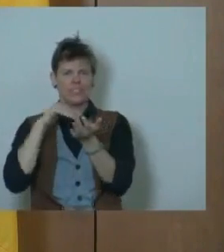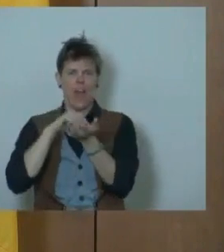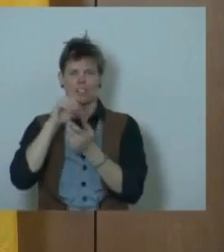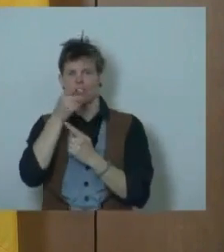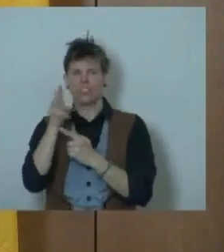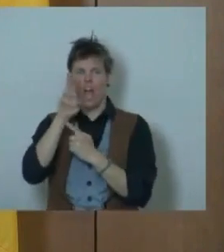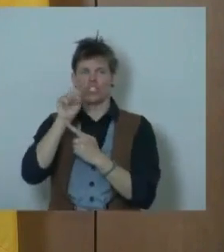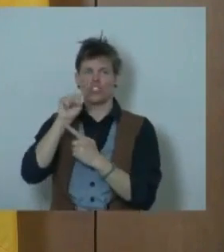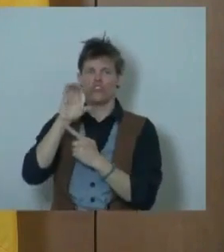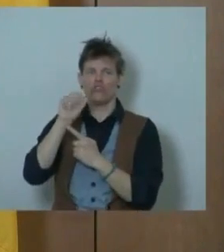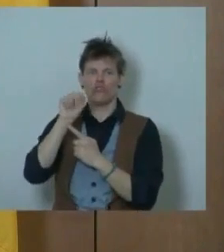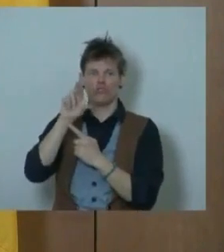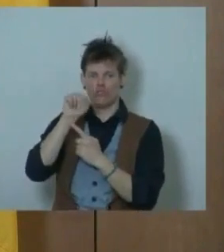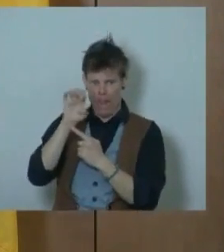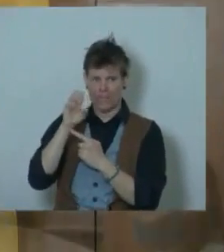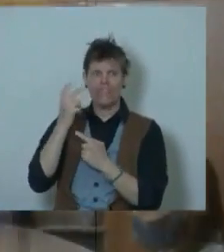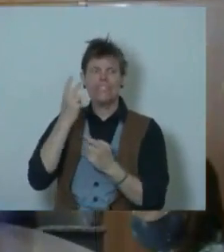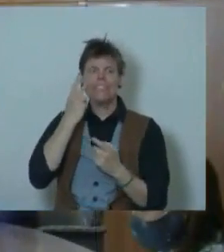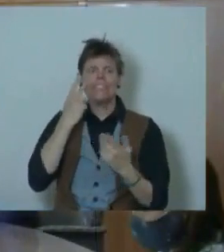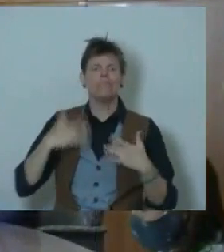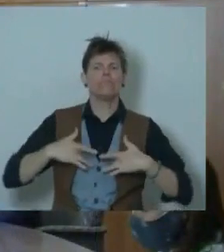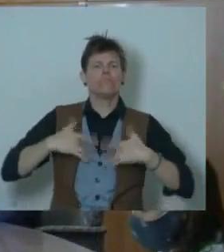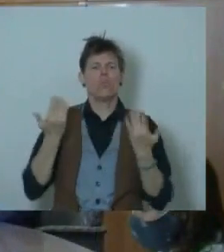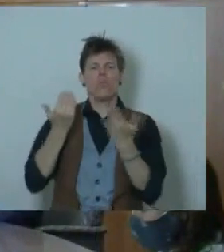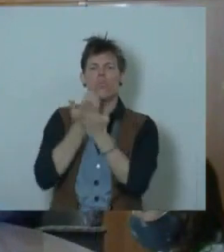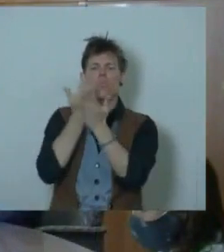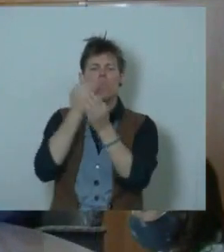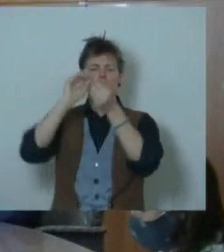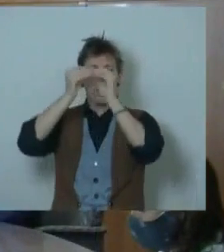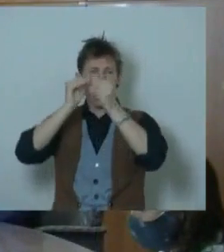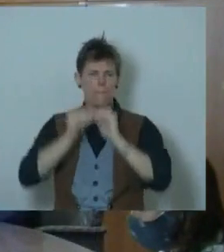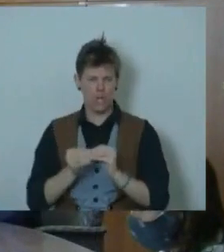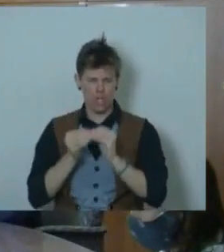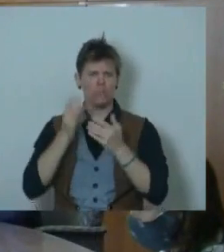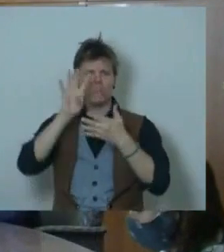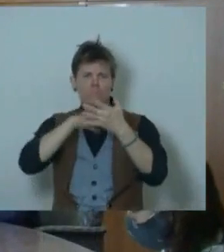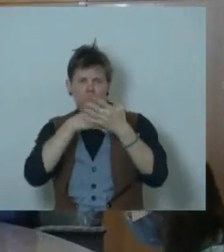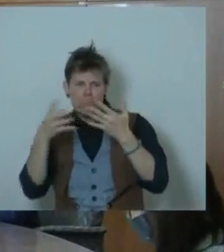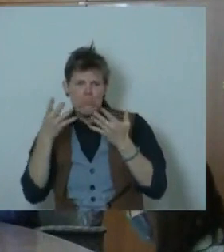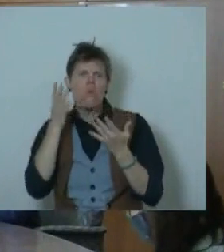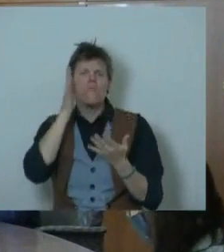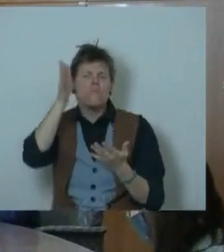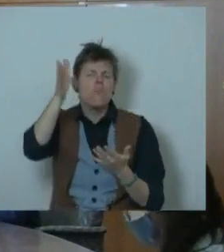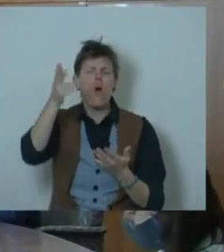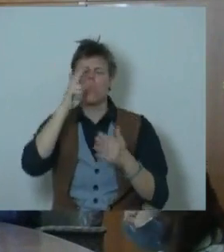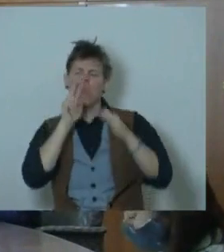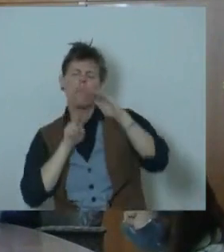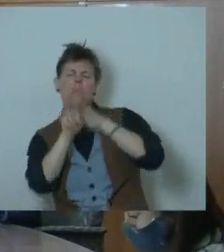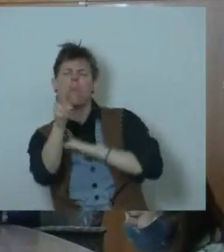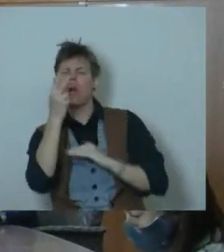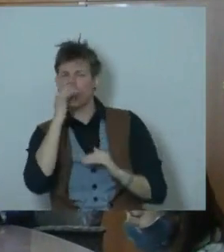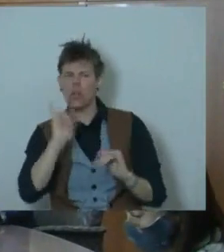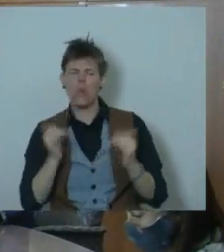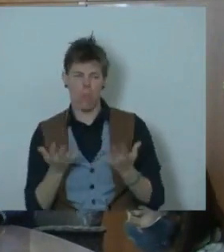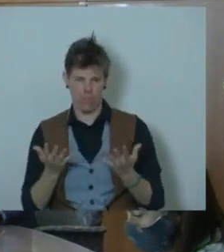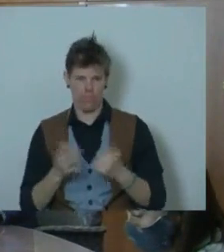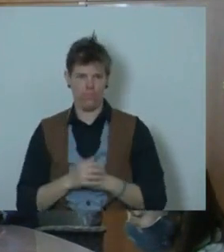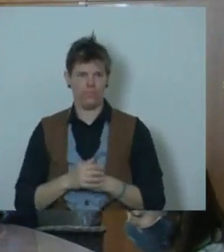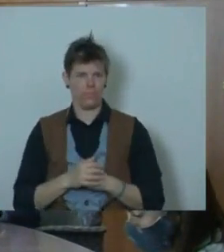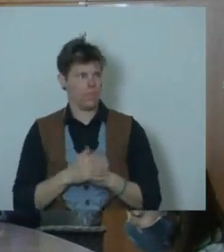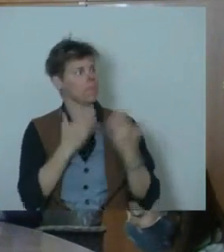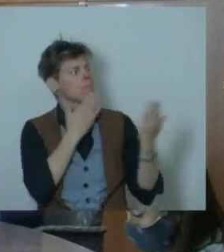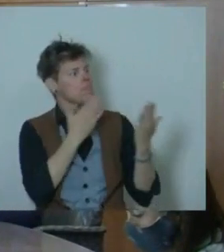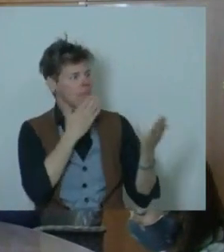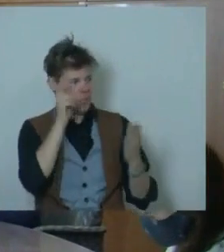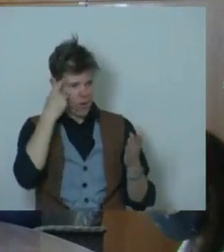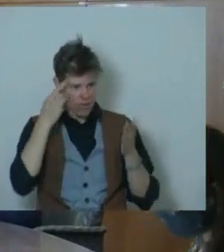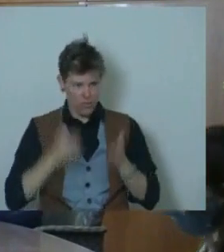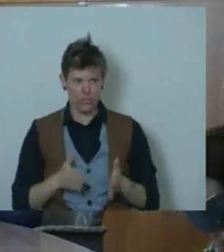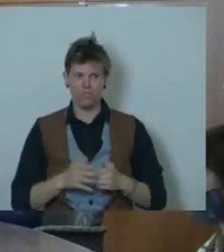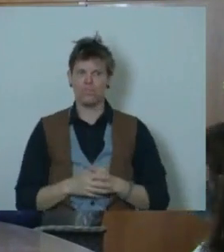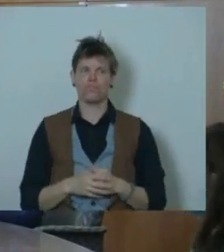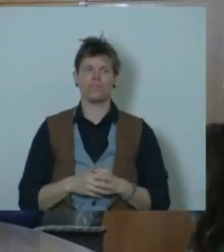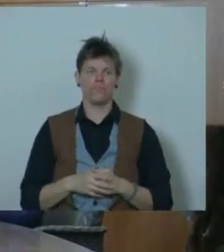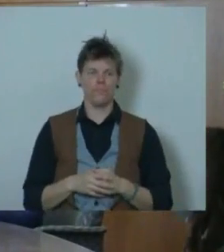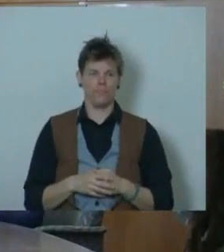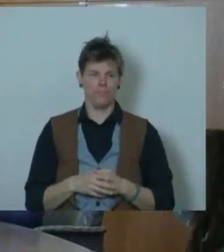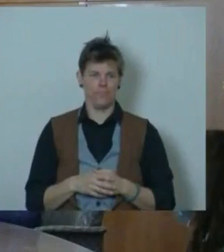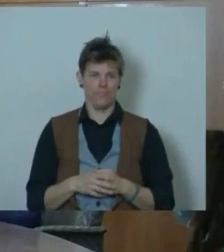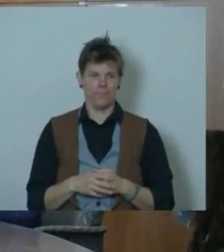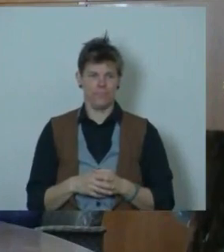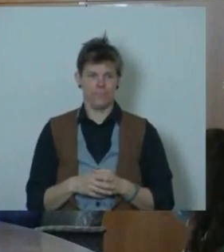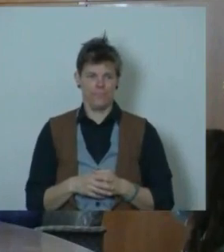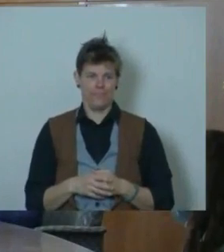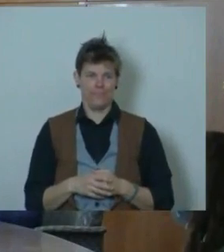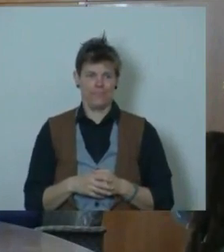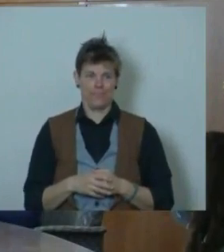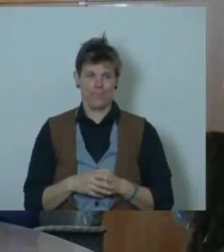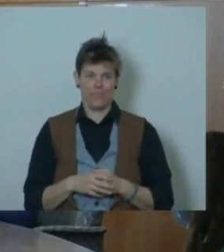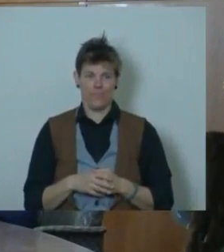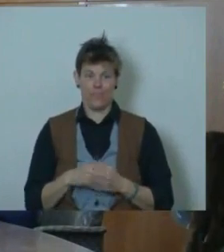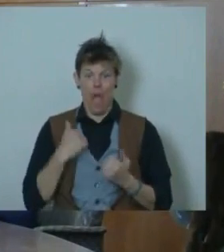DR.’S GRACE -- DR. SCRACE WILL TALK ABOUT THE NEW DATA POINTS AND I WILL TALK ABOUT THE REST OF OUR PRESENTATION AND THEN GO TO QUESTIONS.